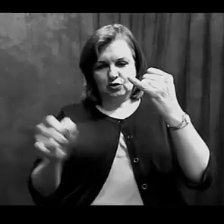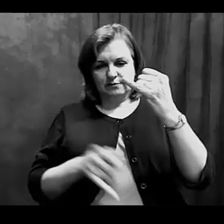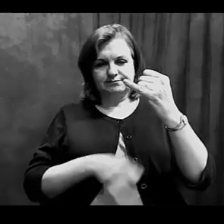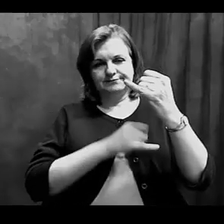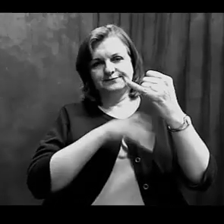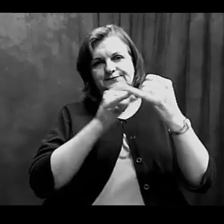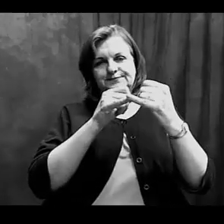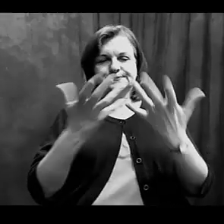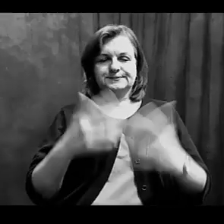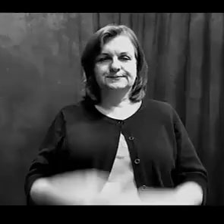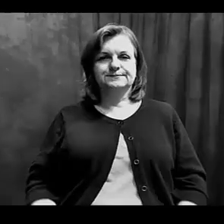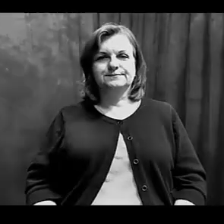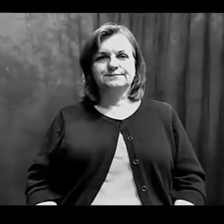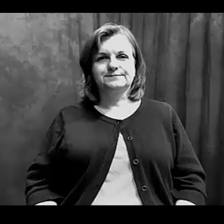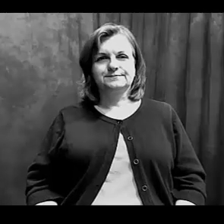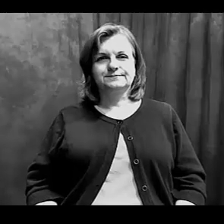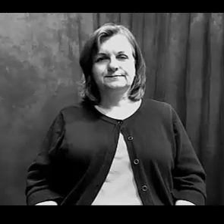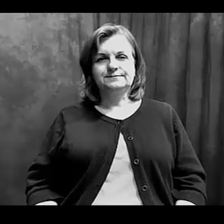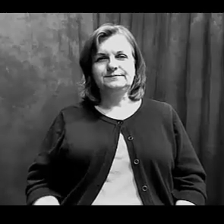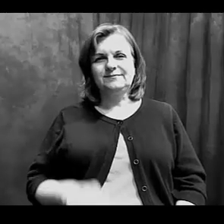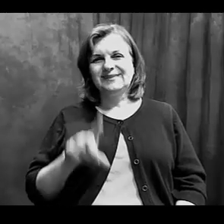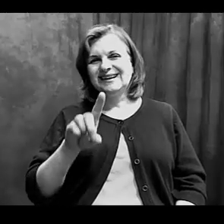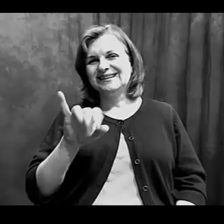six sided figure here